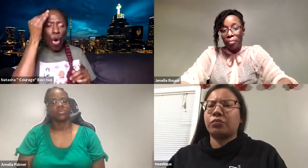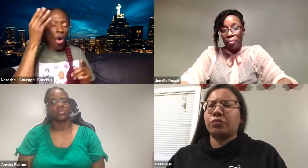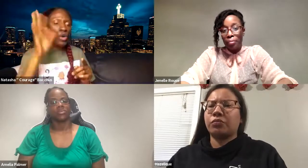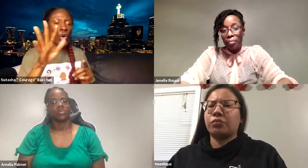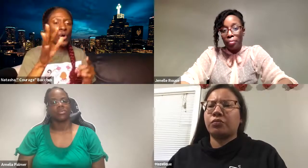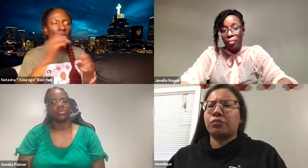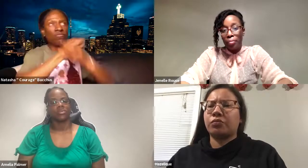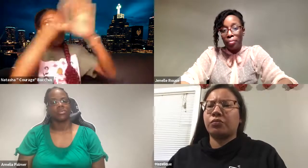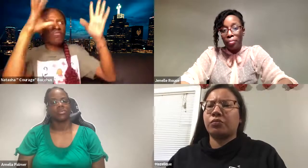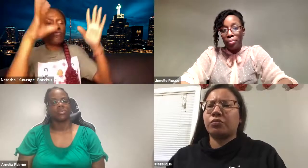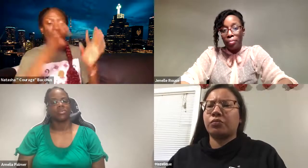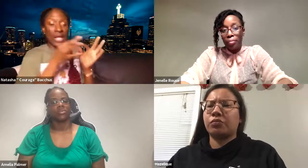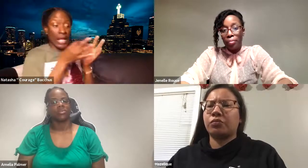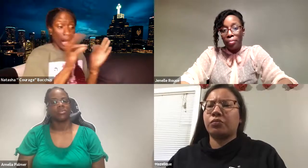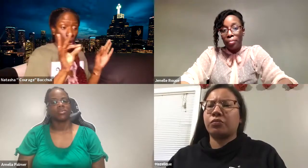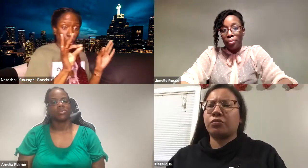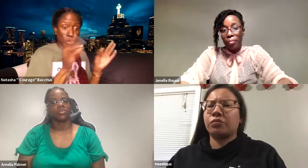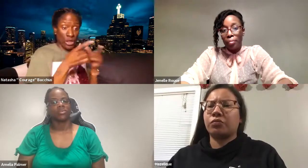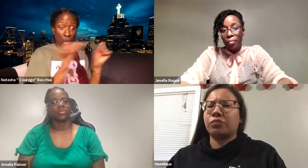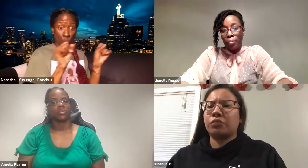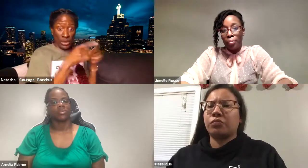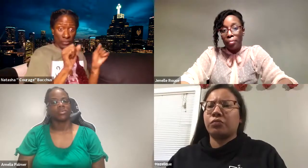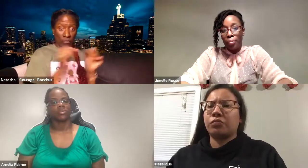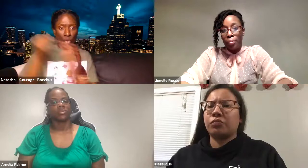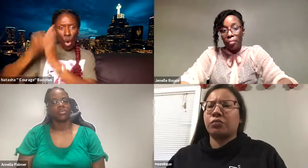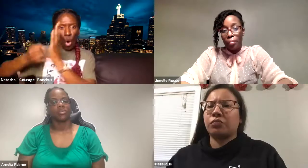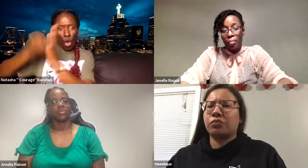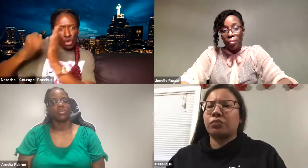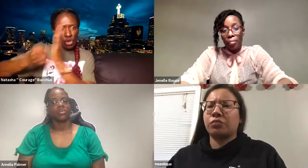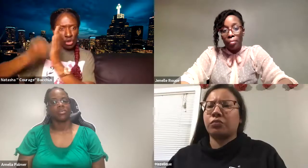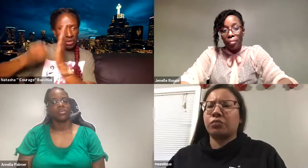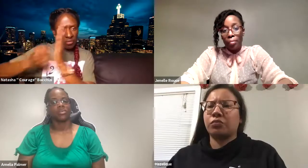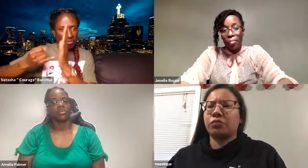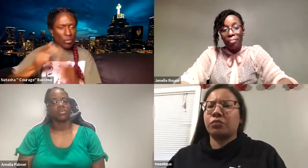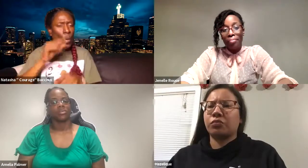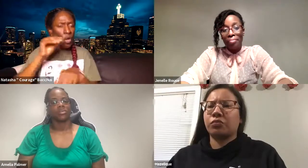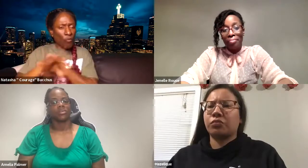but i'm wondering what your thoughts are when you think about language, linguistics and art.